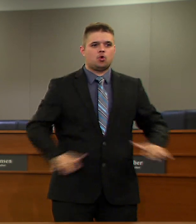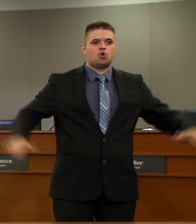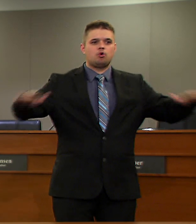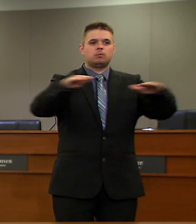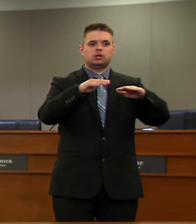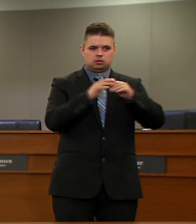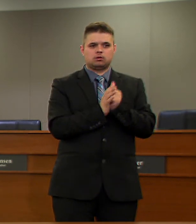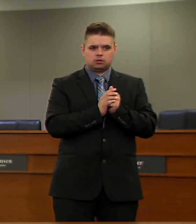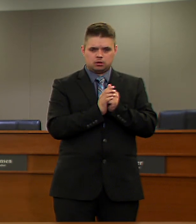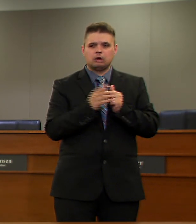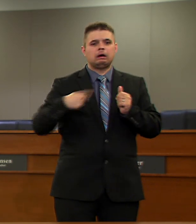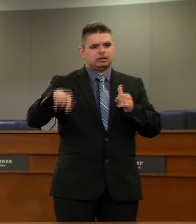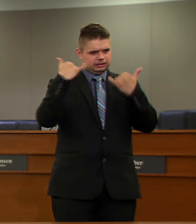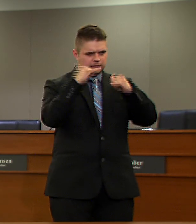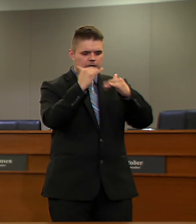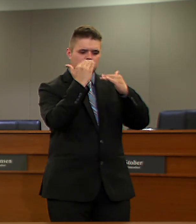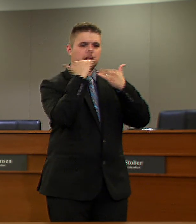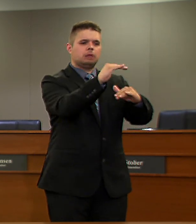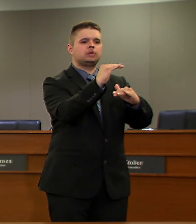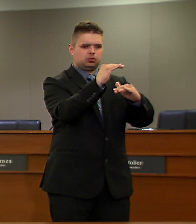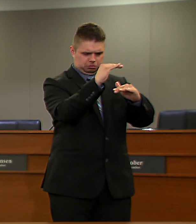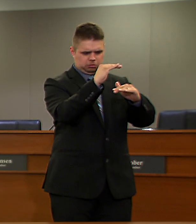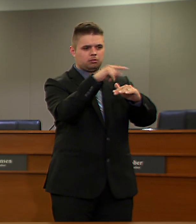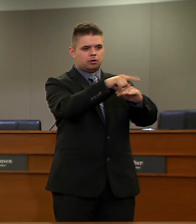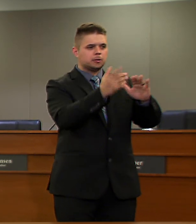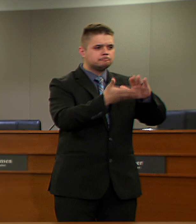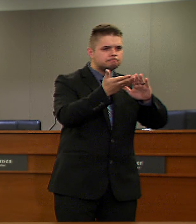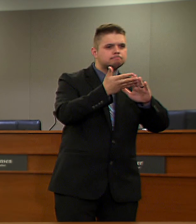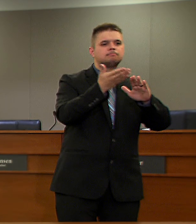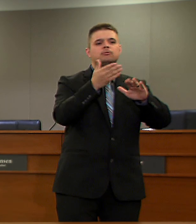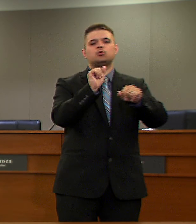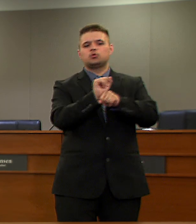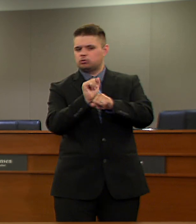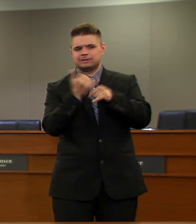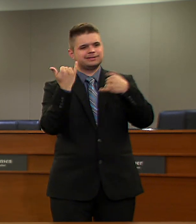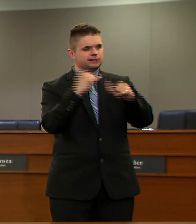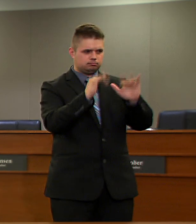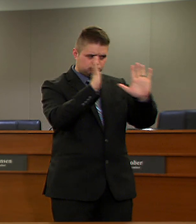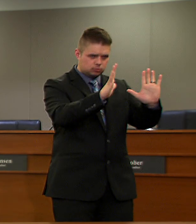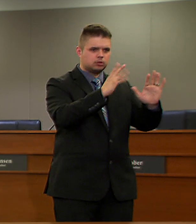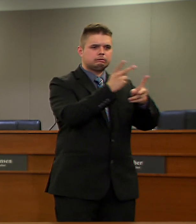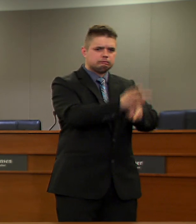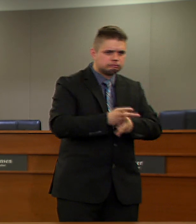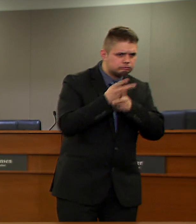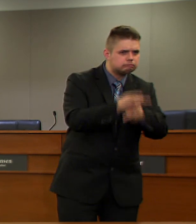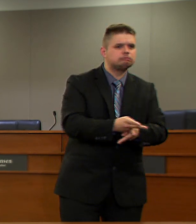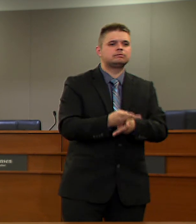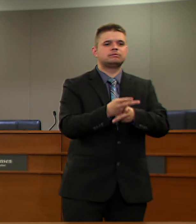the community assets, where we are mowing lawns in parks, and